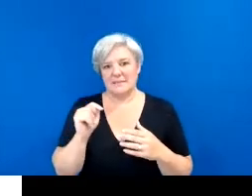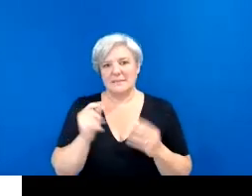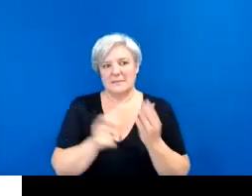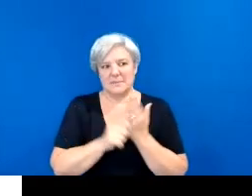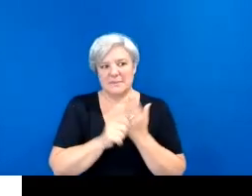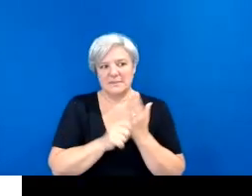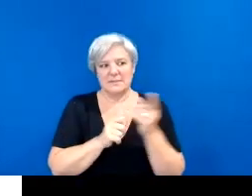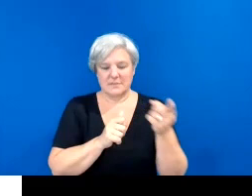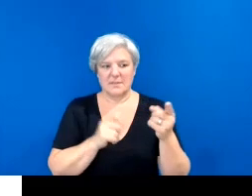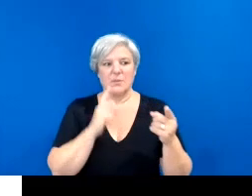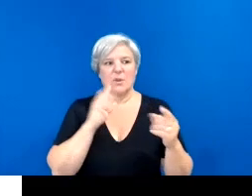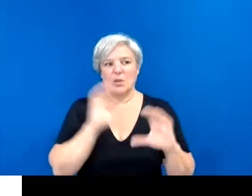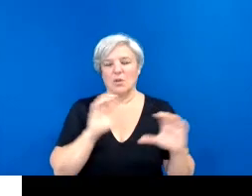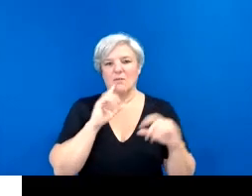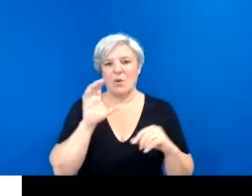Canvas commons and